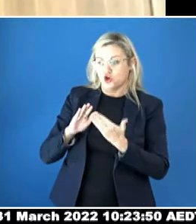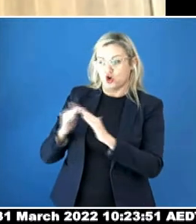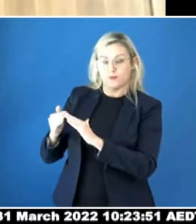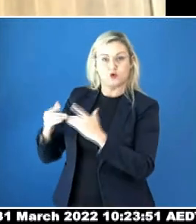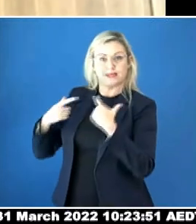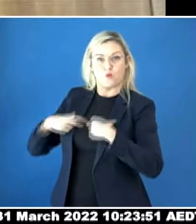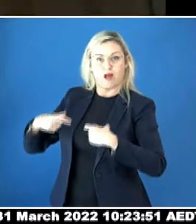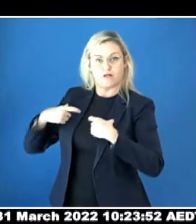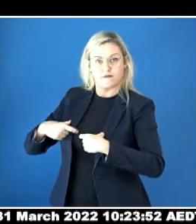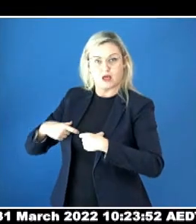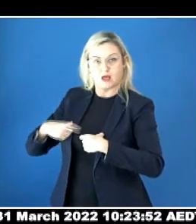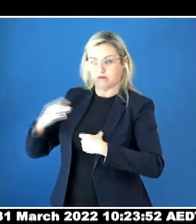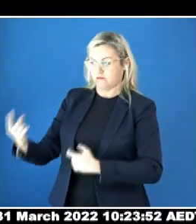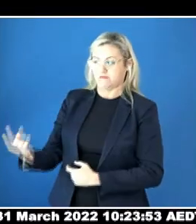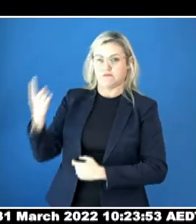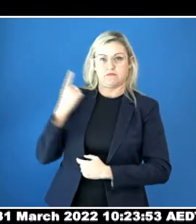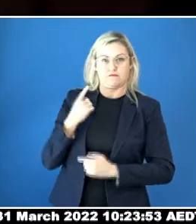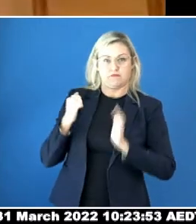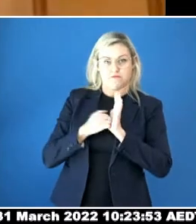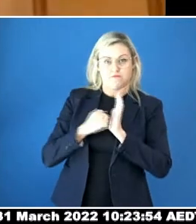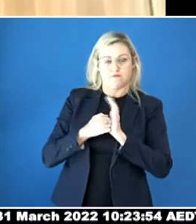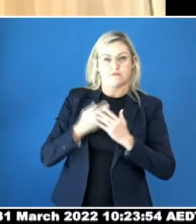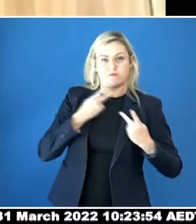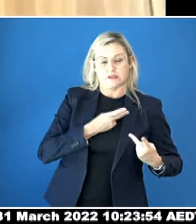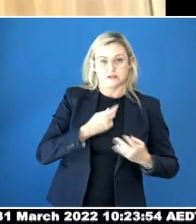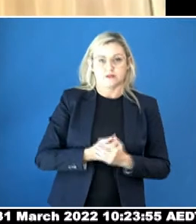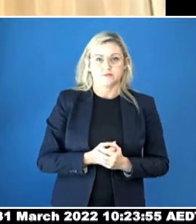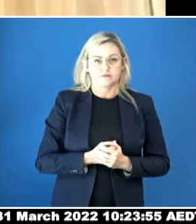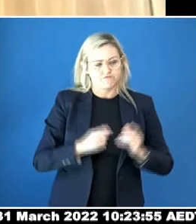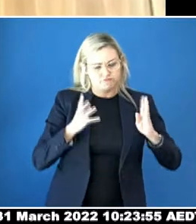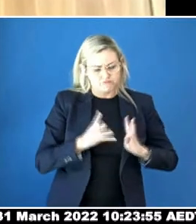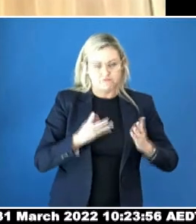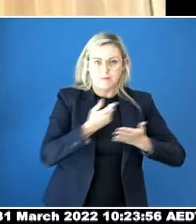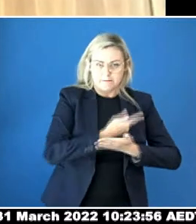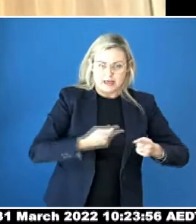Yeah. MS EASTMAN: And after you had that meeting with the welfare, what